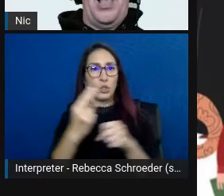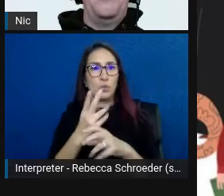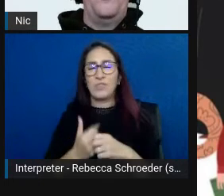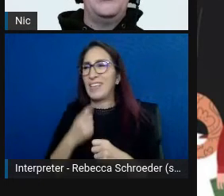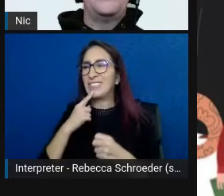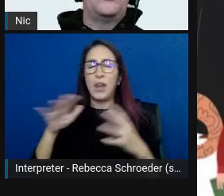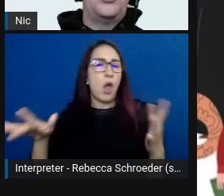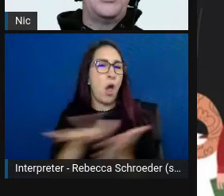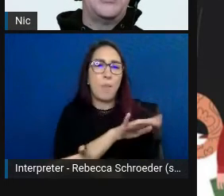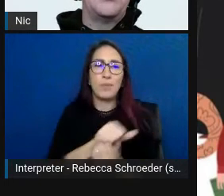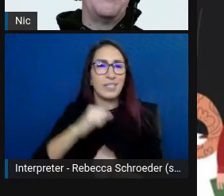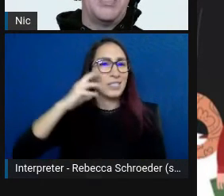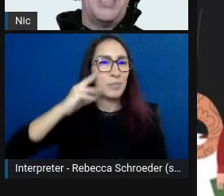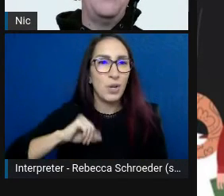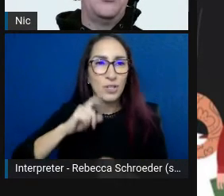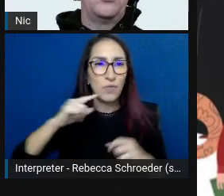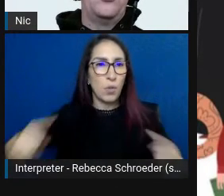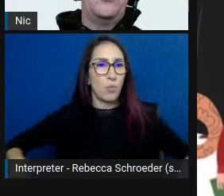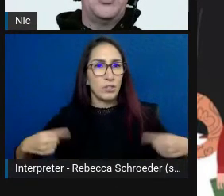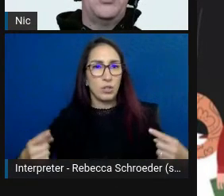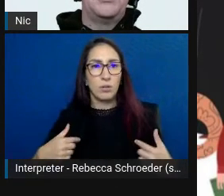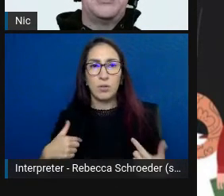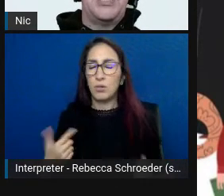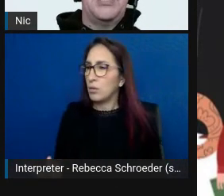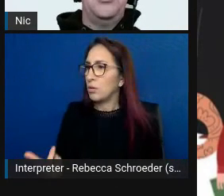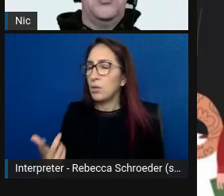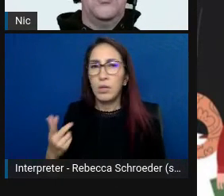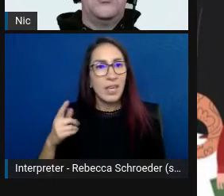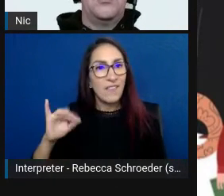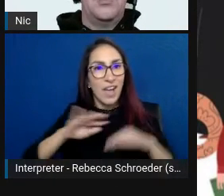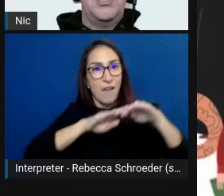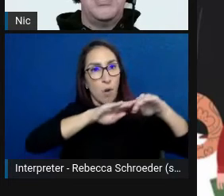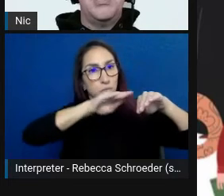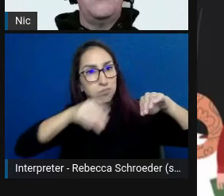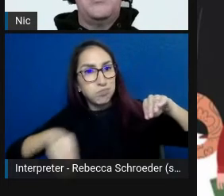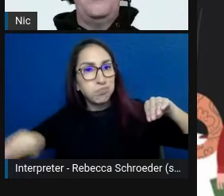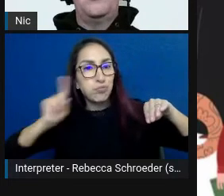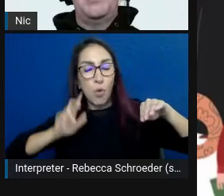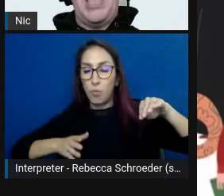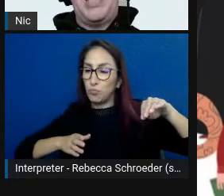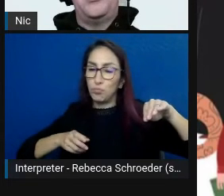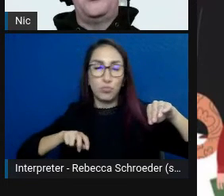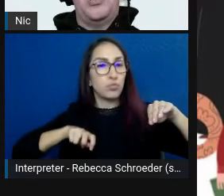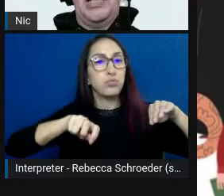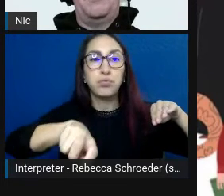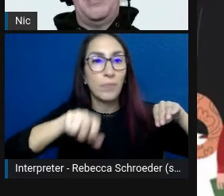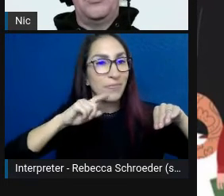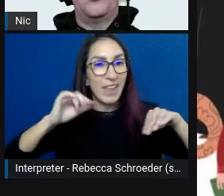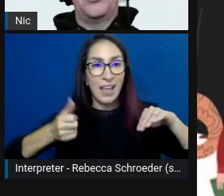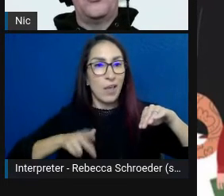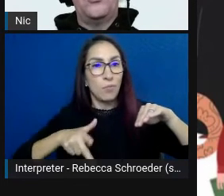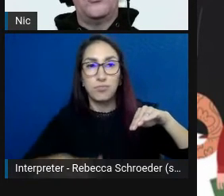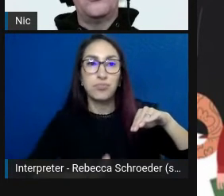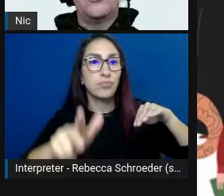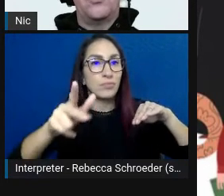I'm raised a lot less by having a curb cut that I can use, even if it's been added to help parents with strollers